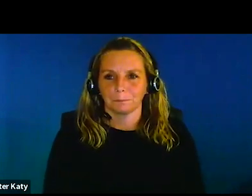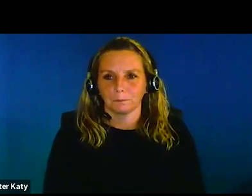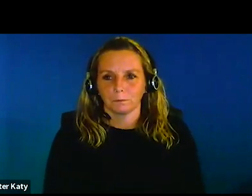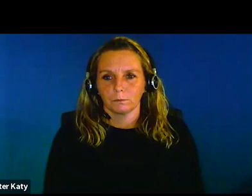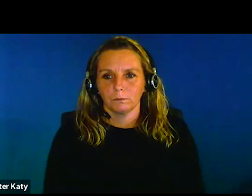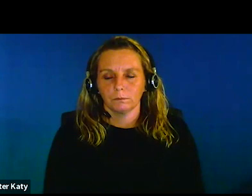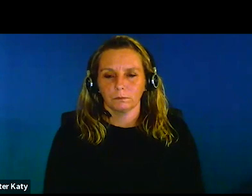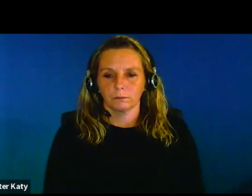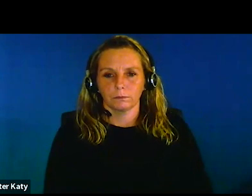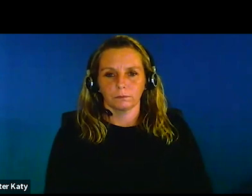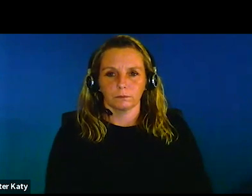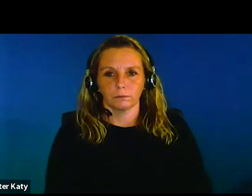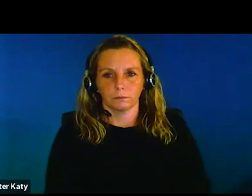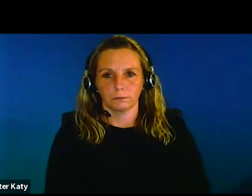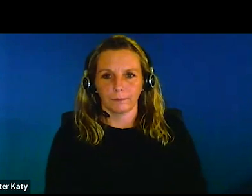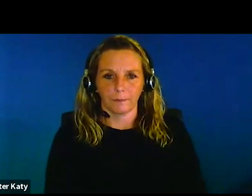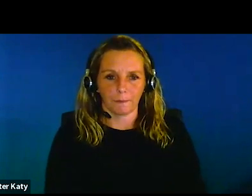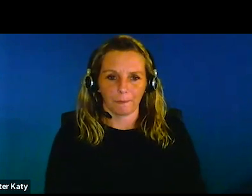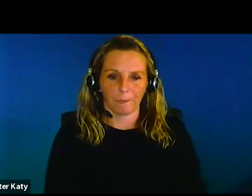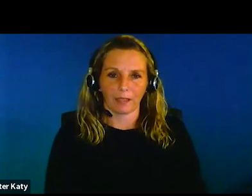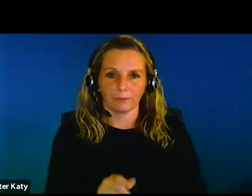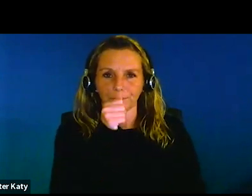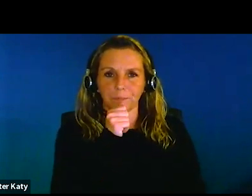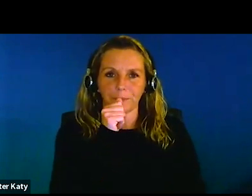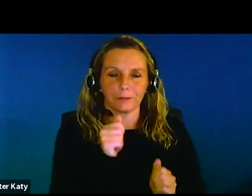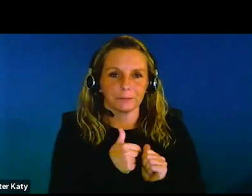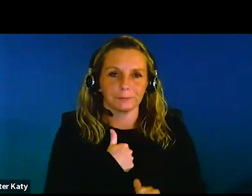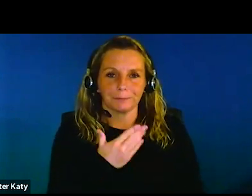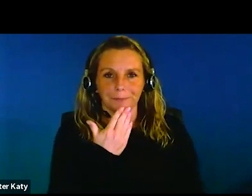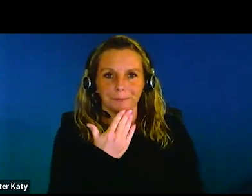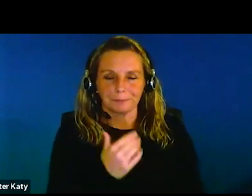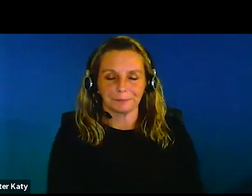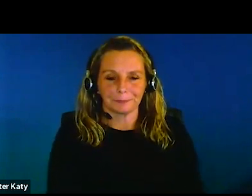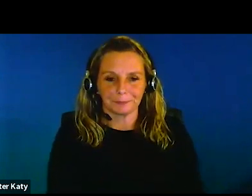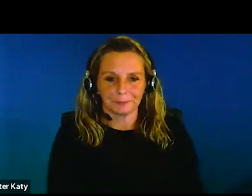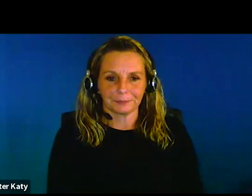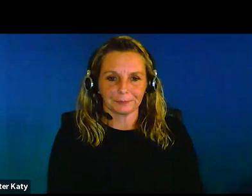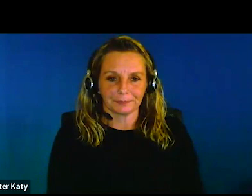So great moment. Sorry about that. I can't get to the screen sharing piece.